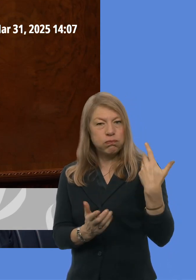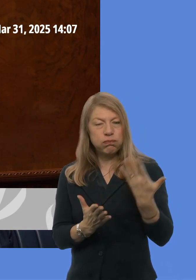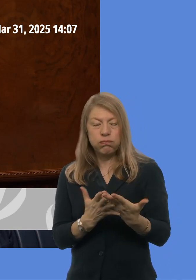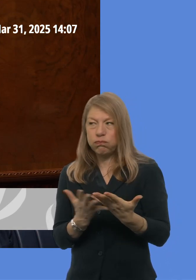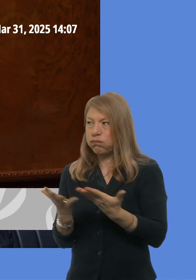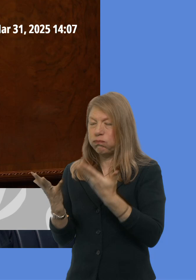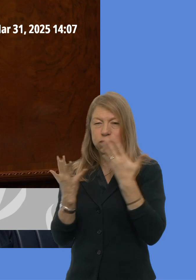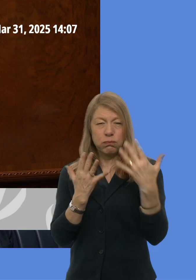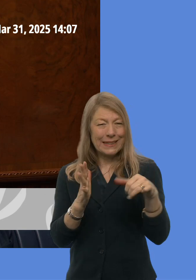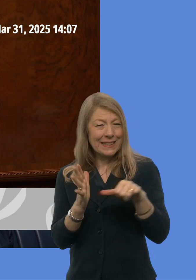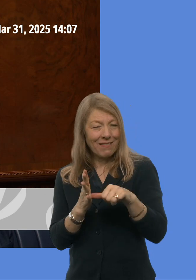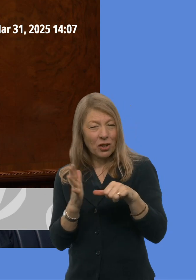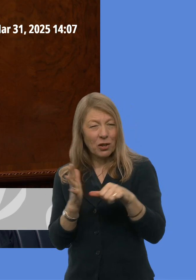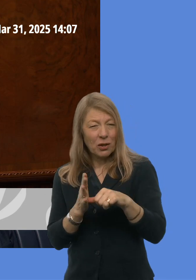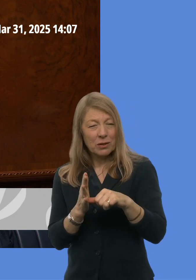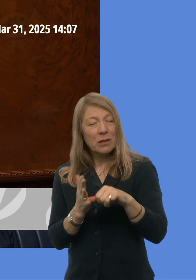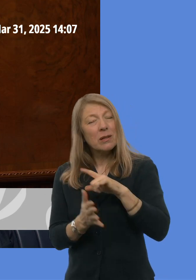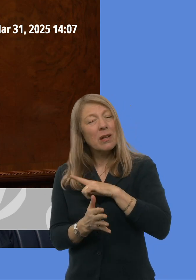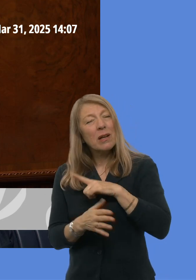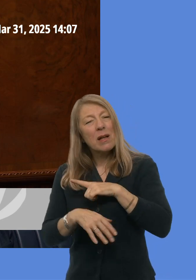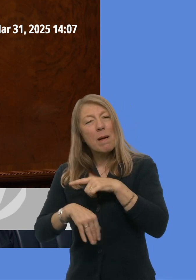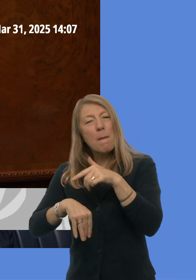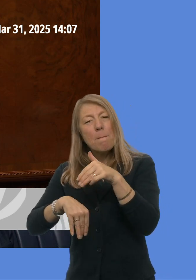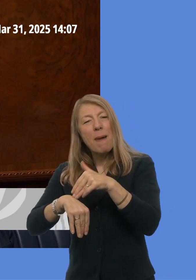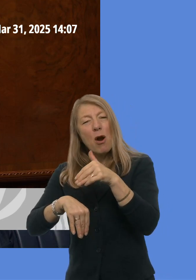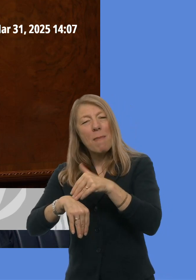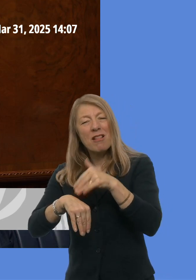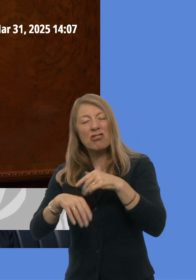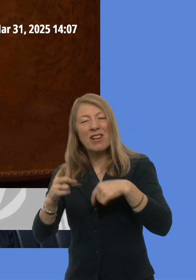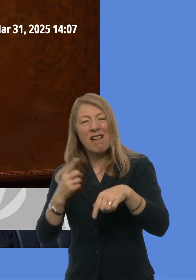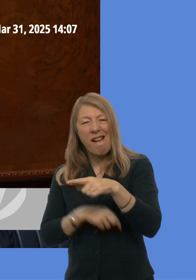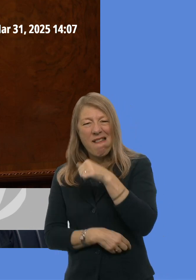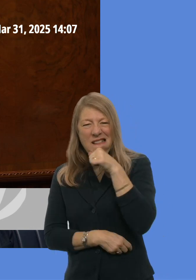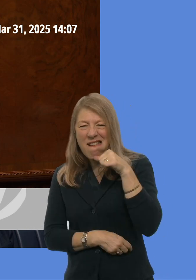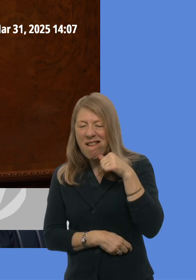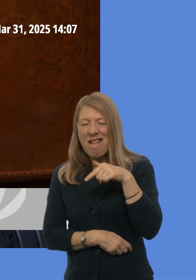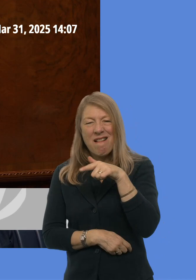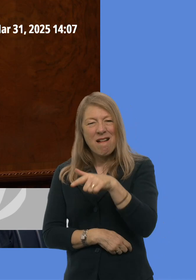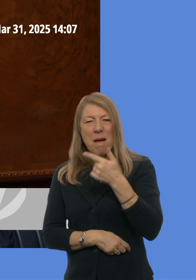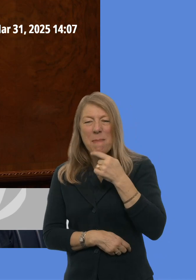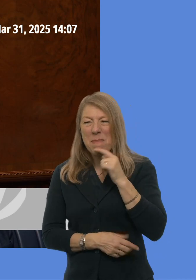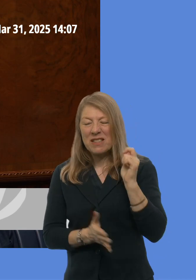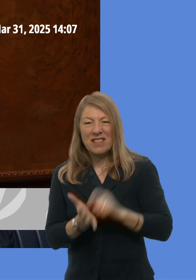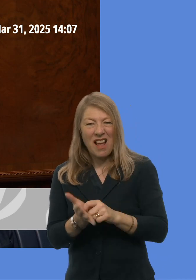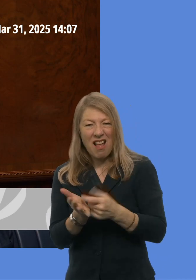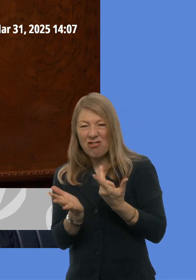in under the jackboot of paramilitaries and drug dealing gangs, can you set a timeline for